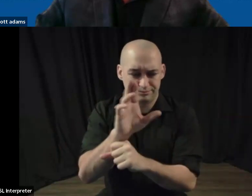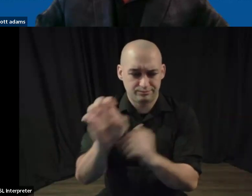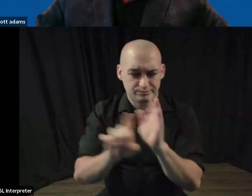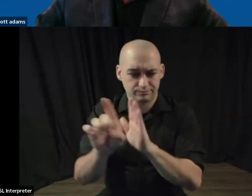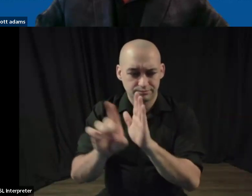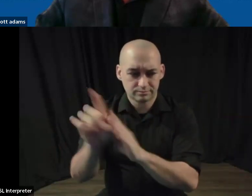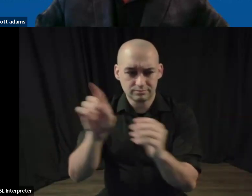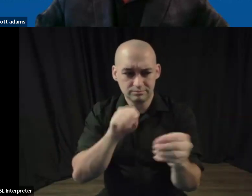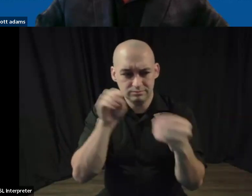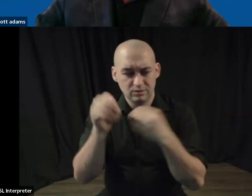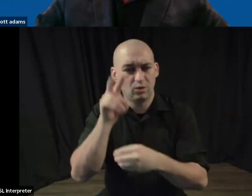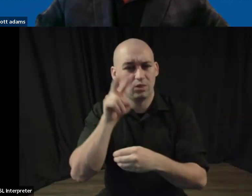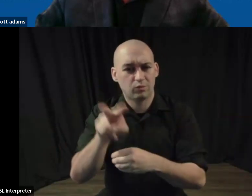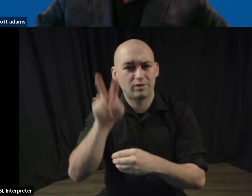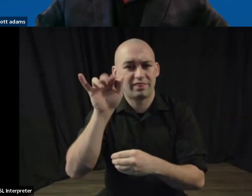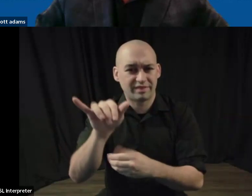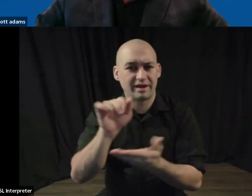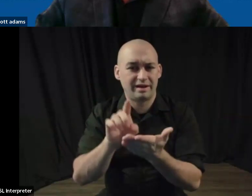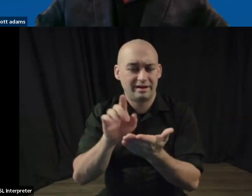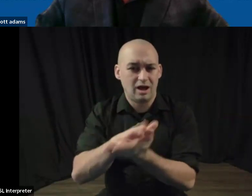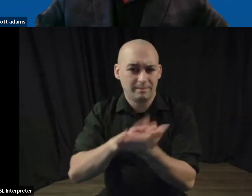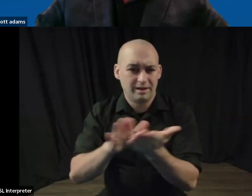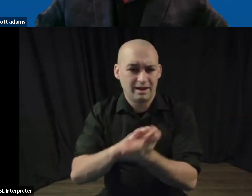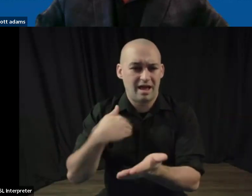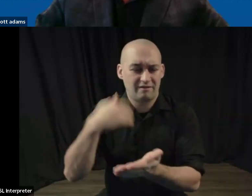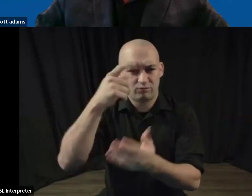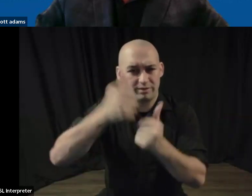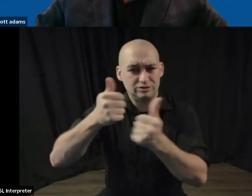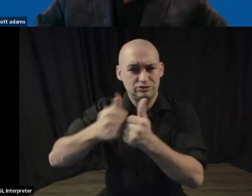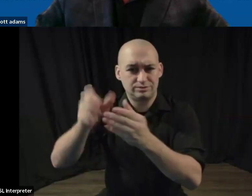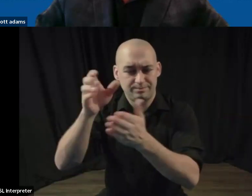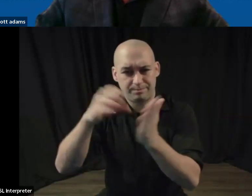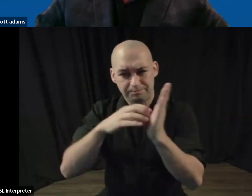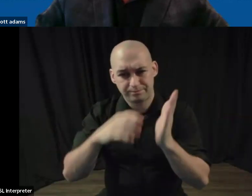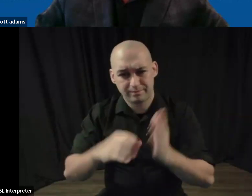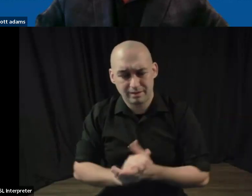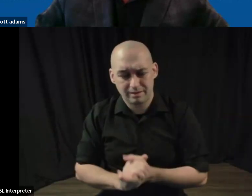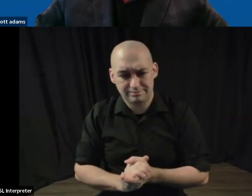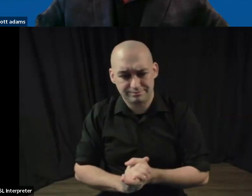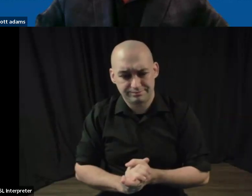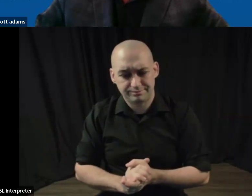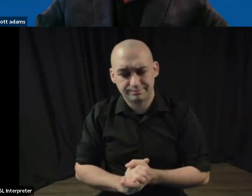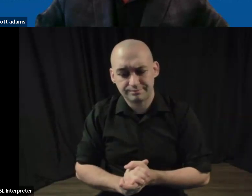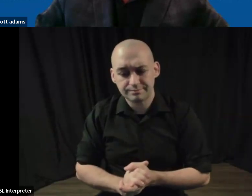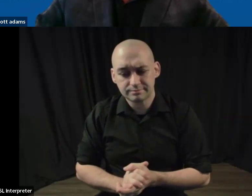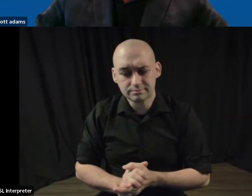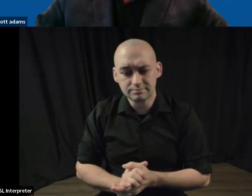a look at that document because we have it for every single eligible entity category.